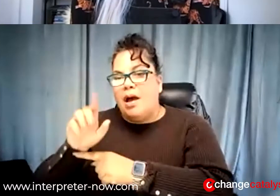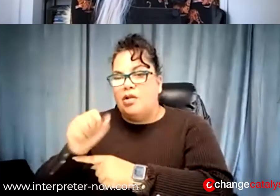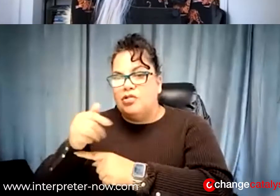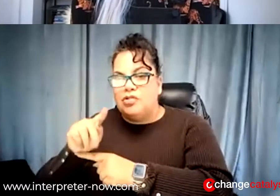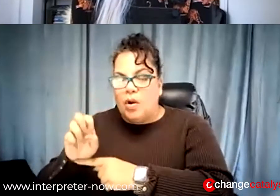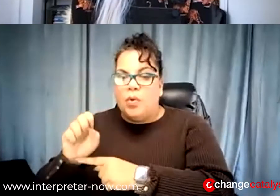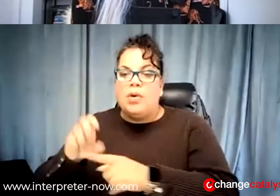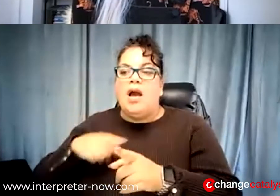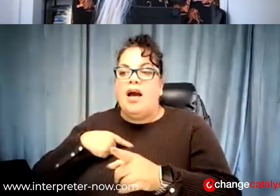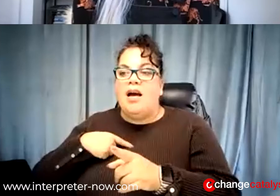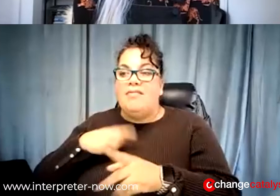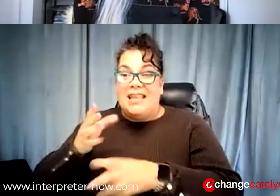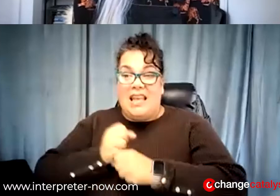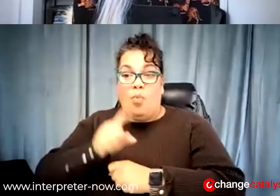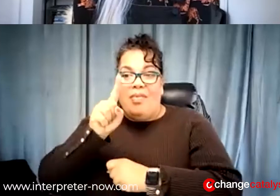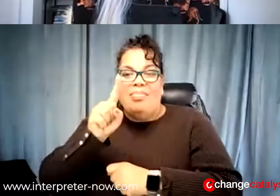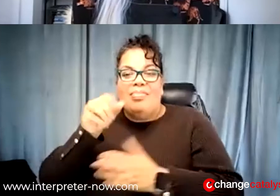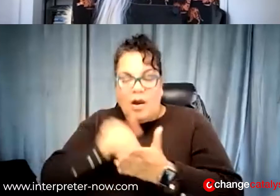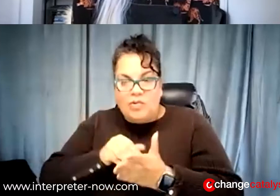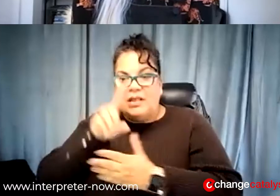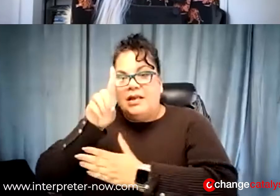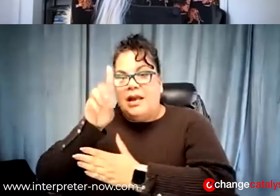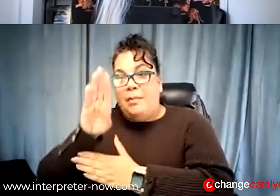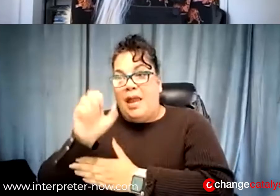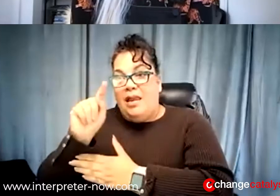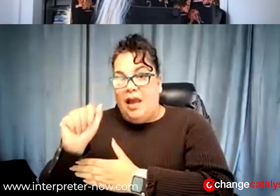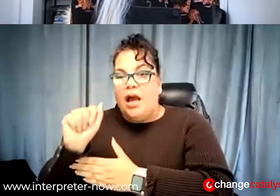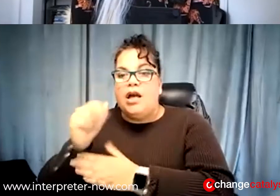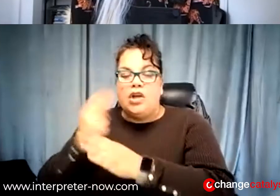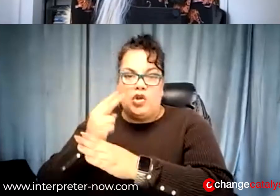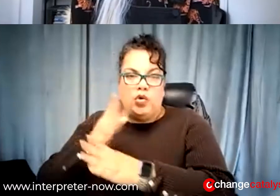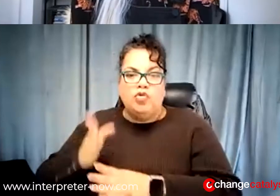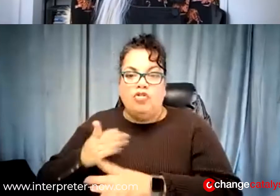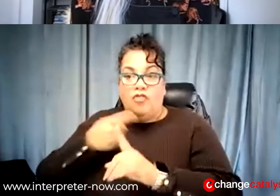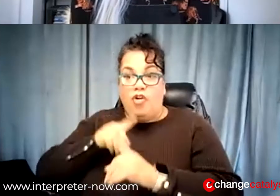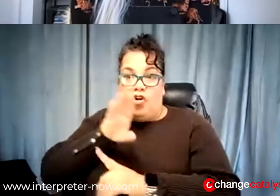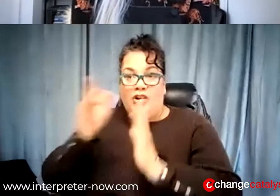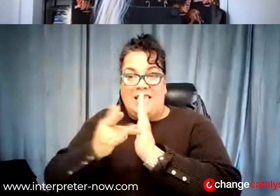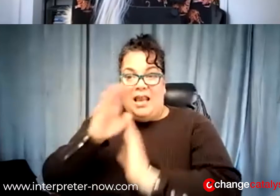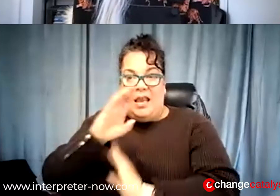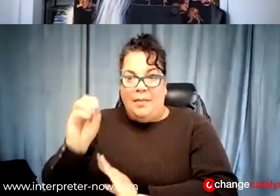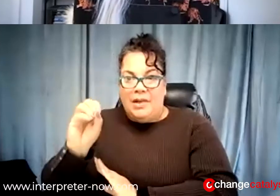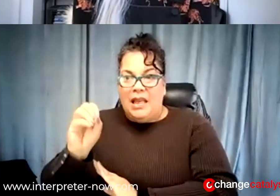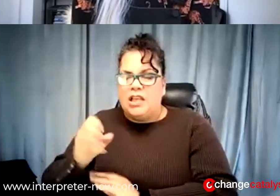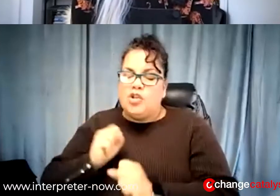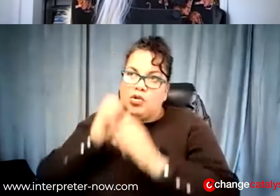for her tech company and was wowed by the number of women who were like, "I'll sign up."